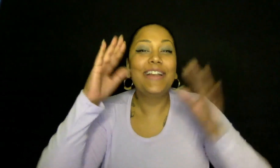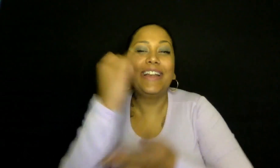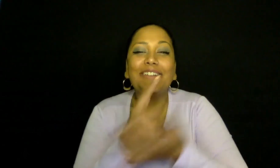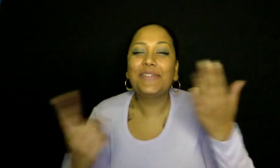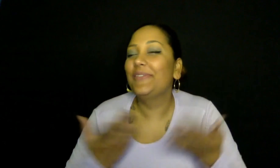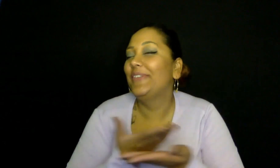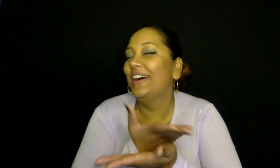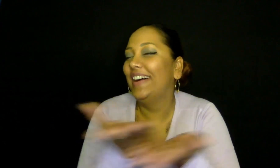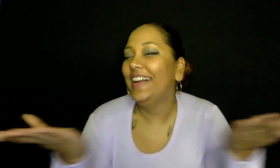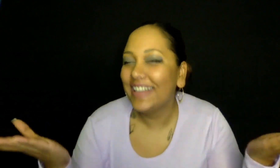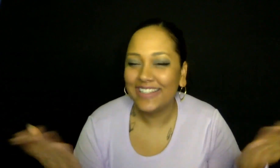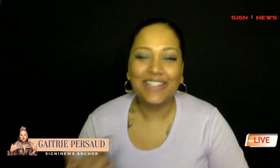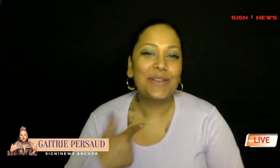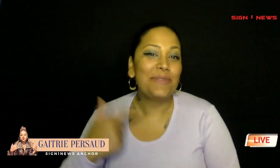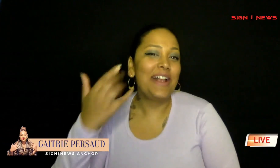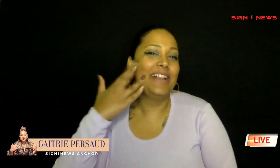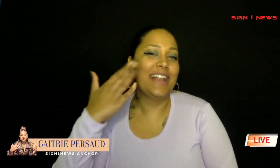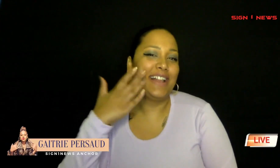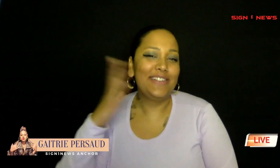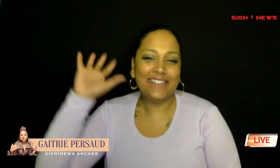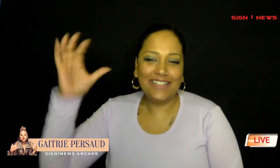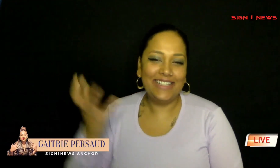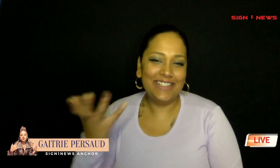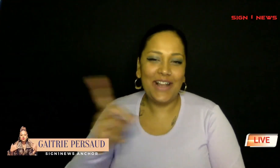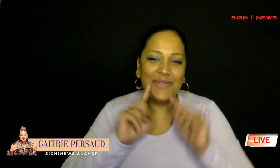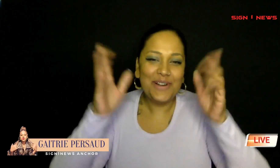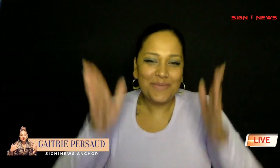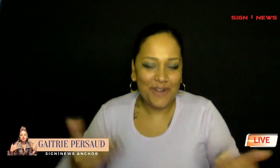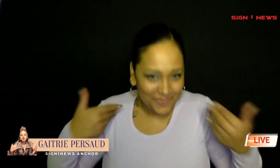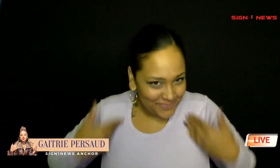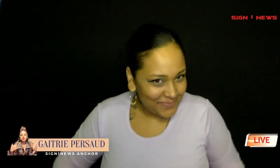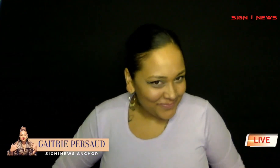Hello everyone. I'm sign One news. Anchor gatry persode.